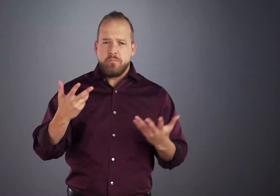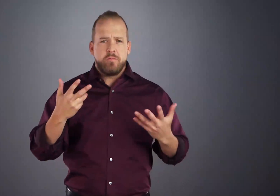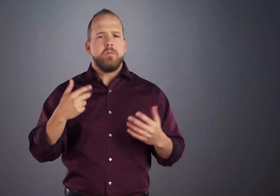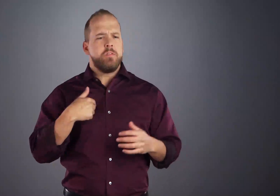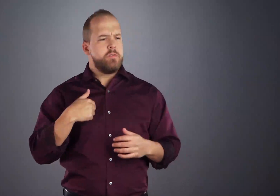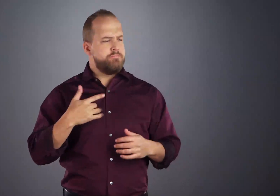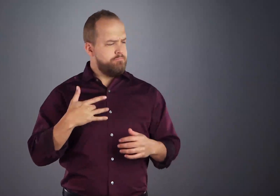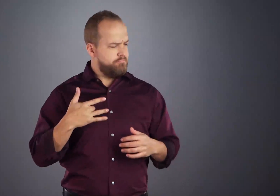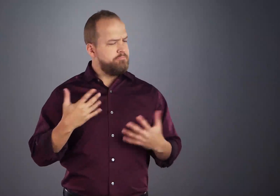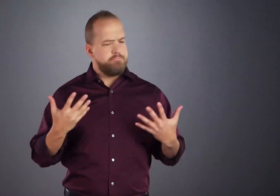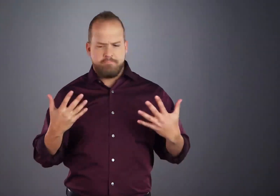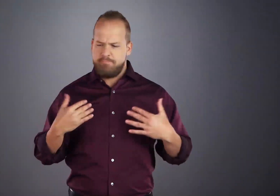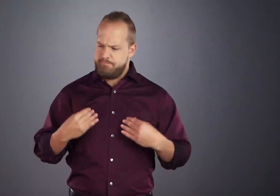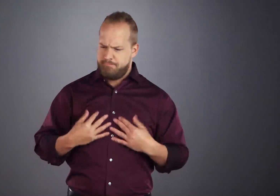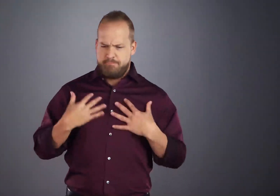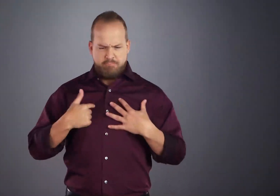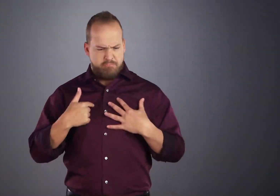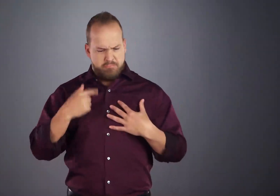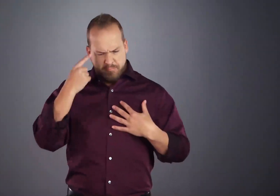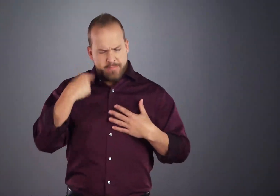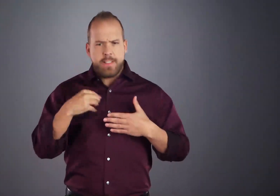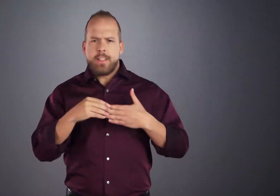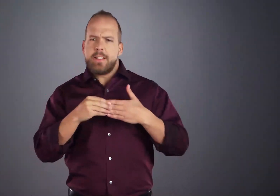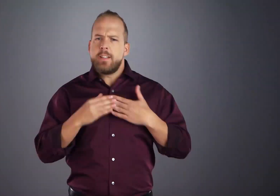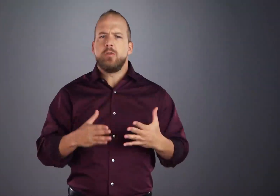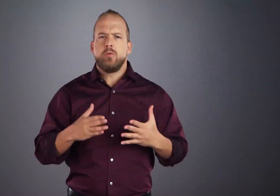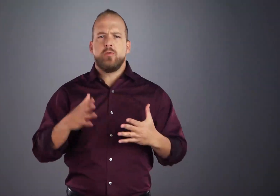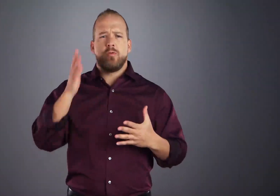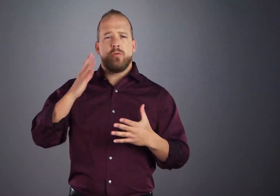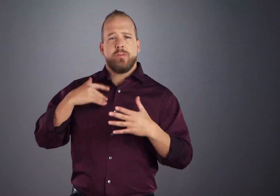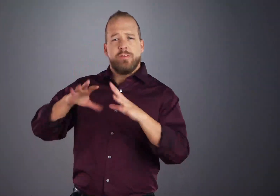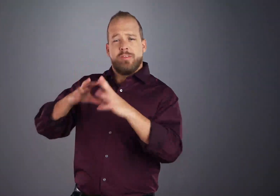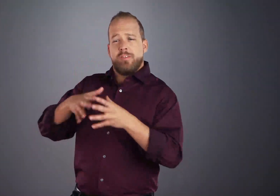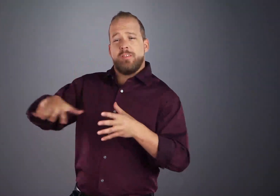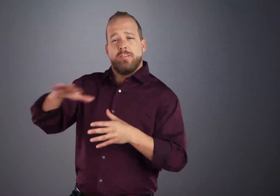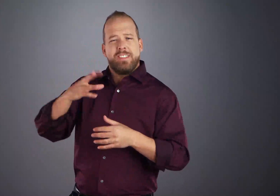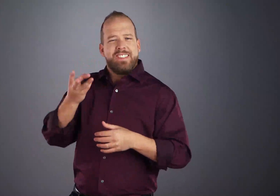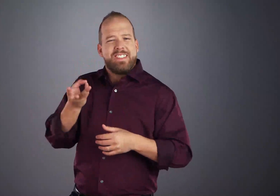I fancied myself a leader, for had not the mend of my battery given me